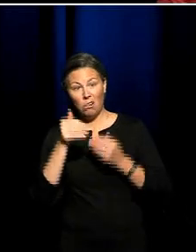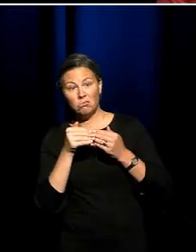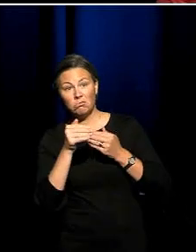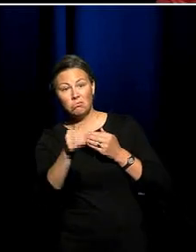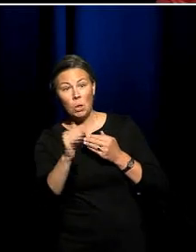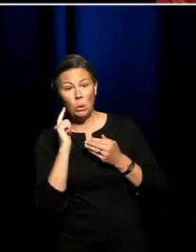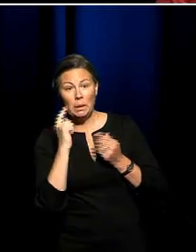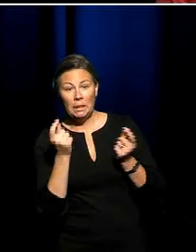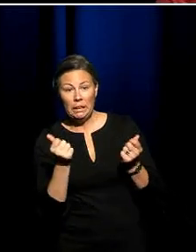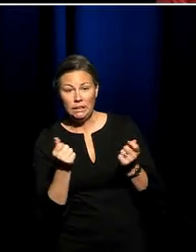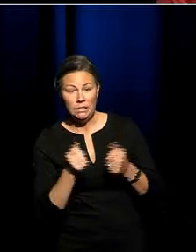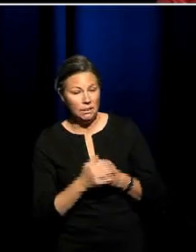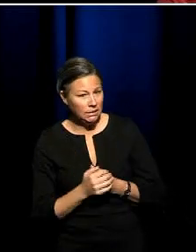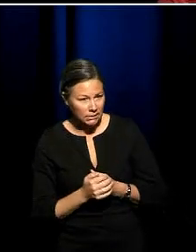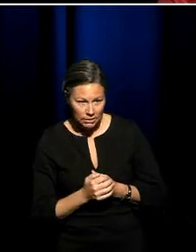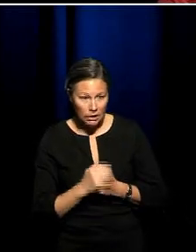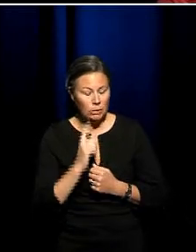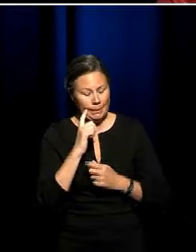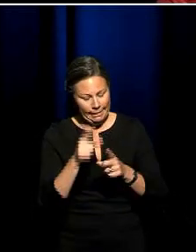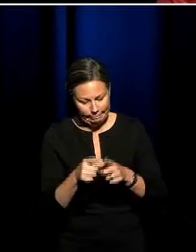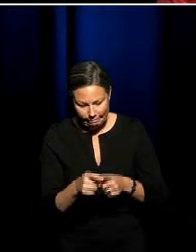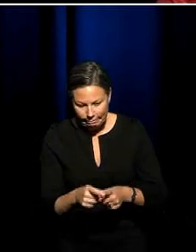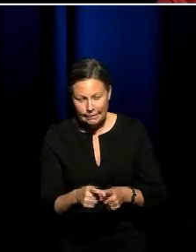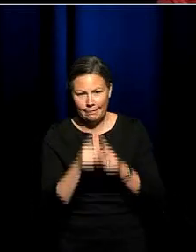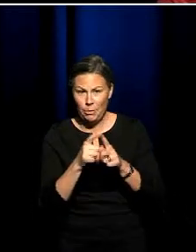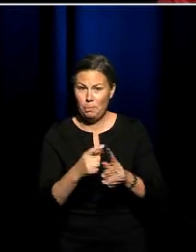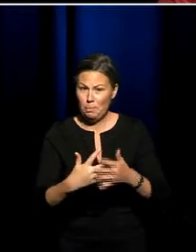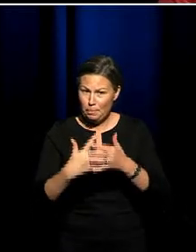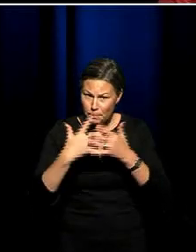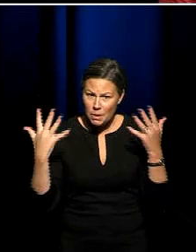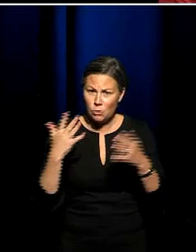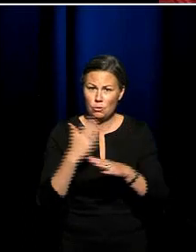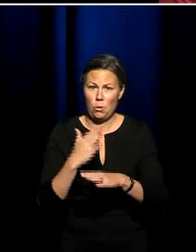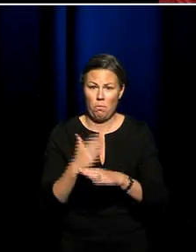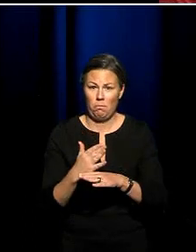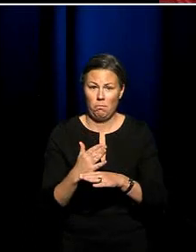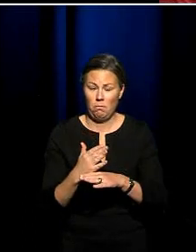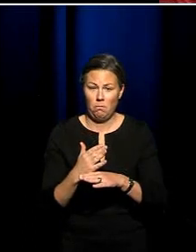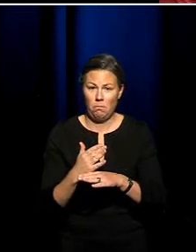It is truly formidable. We cannot complete that task successfully unless